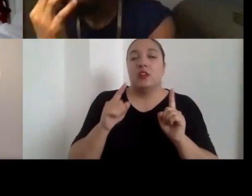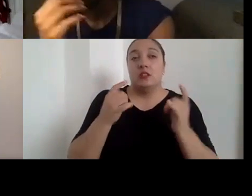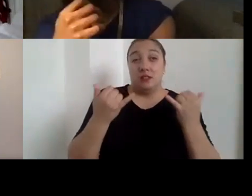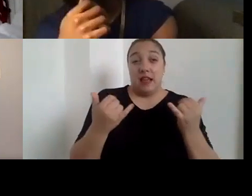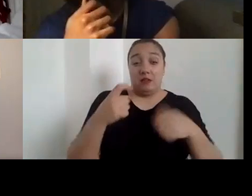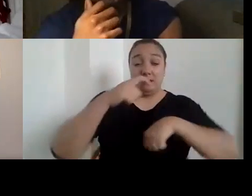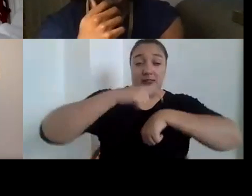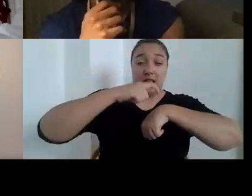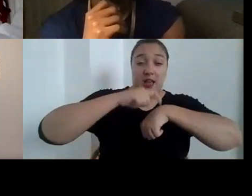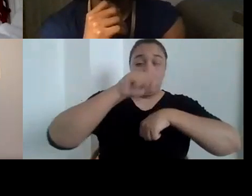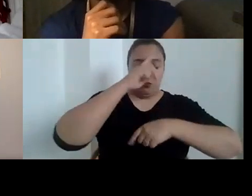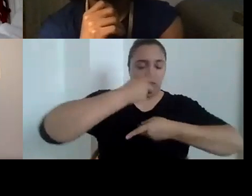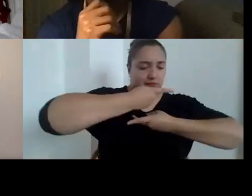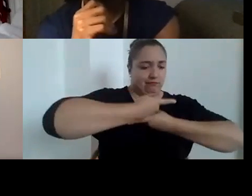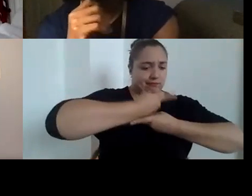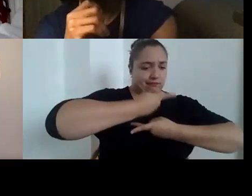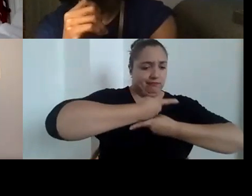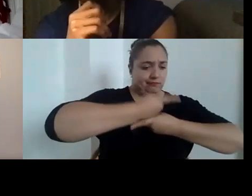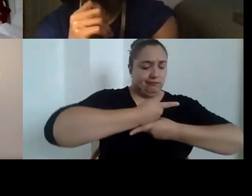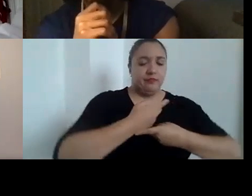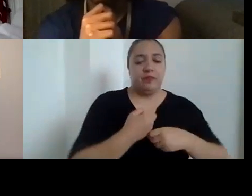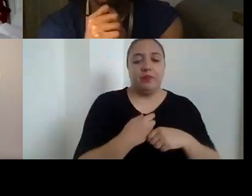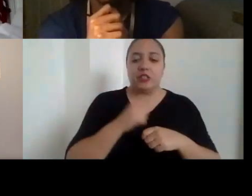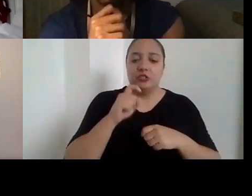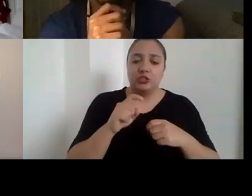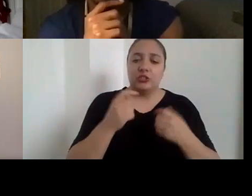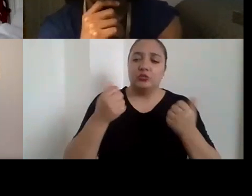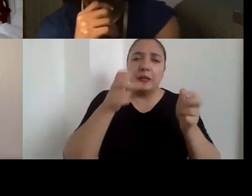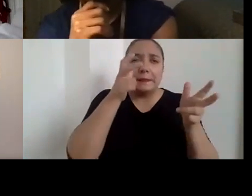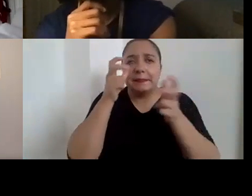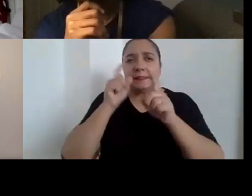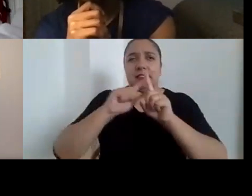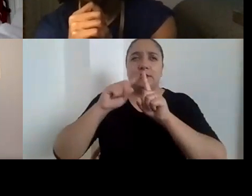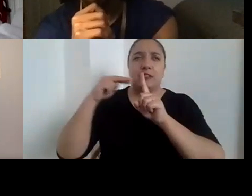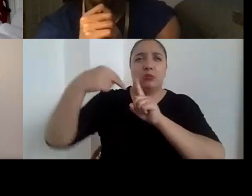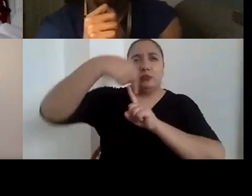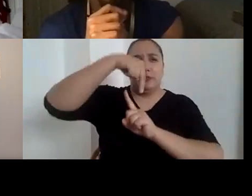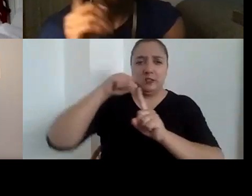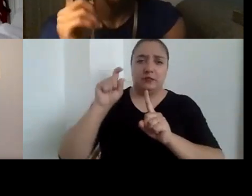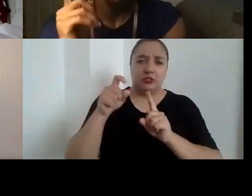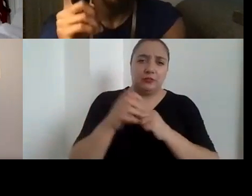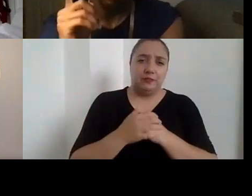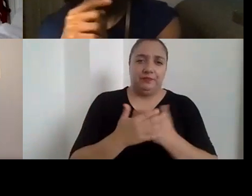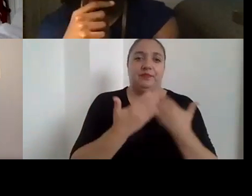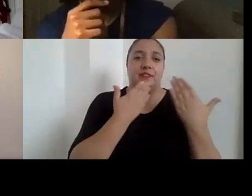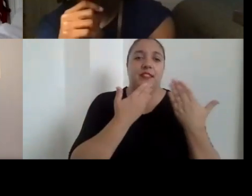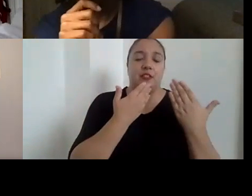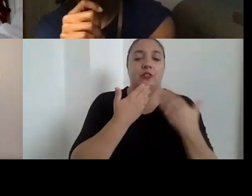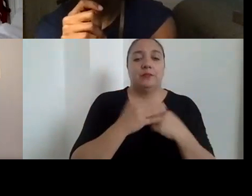a lot of different conversations a. lot of different perspectives that are useful. Thank you. Thanks Melanie.